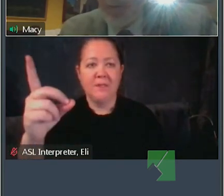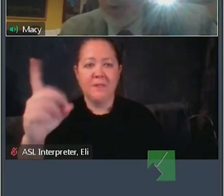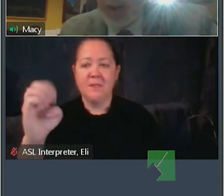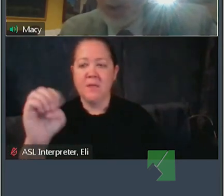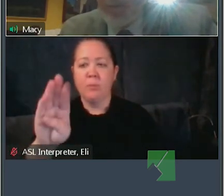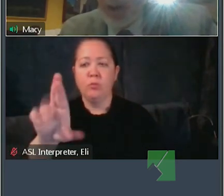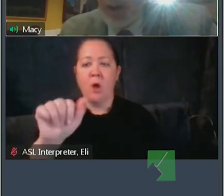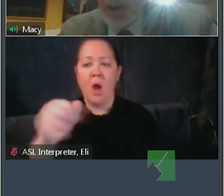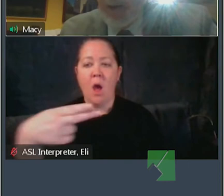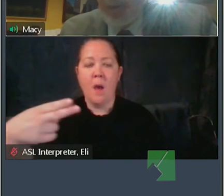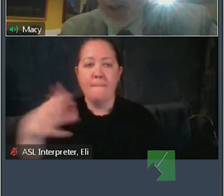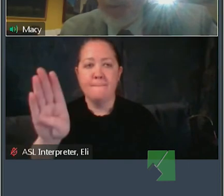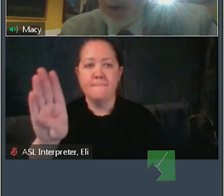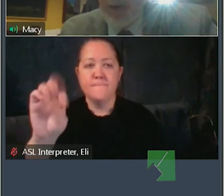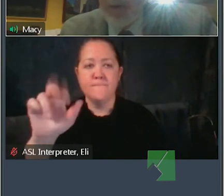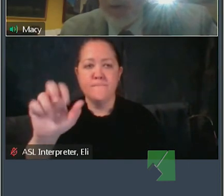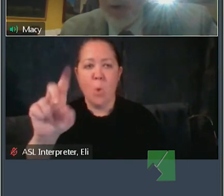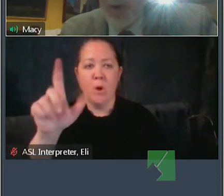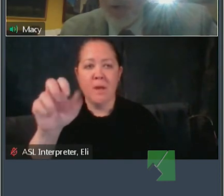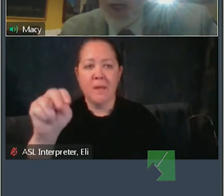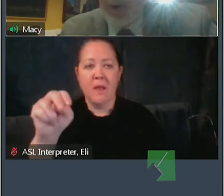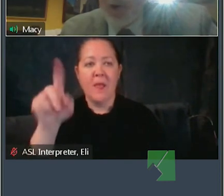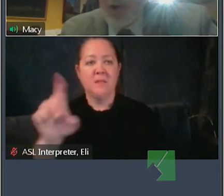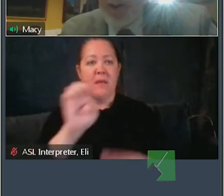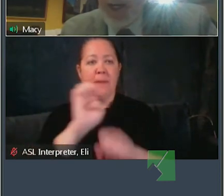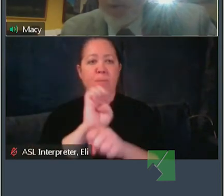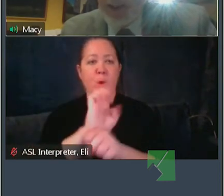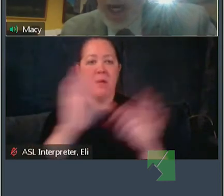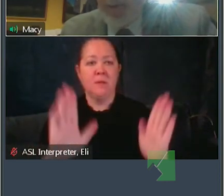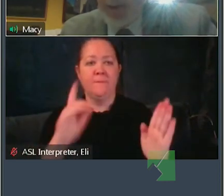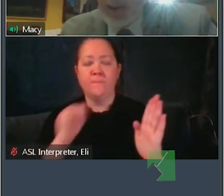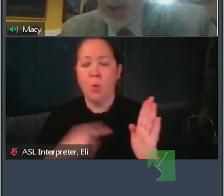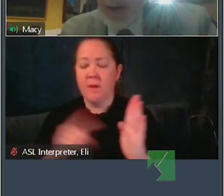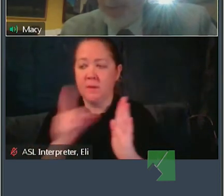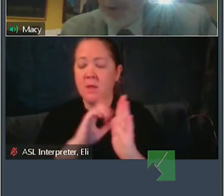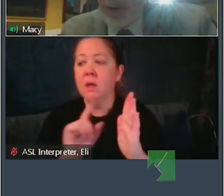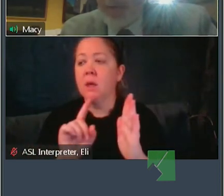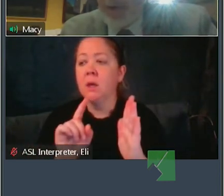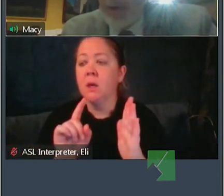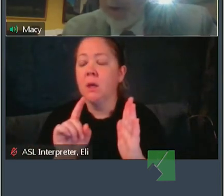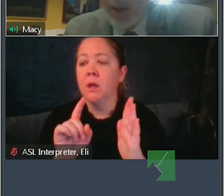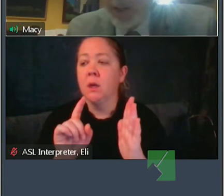these are employees of the planning department. We have been coordinating with this applicant since April women,